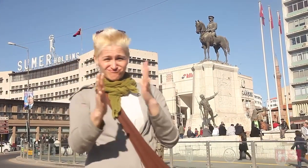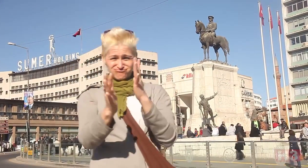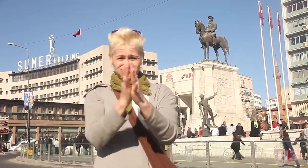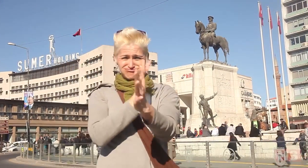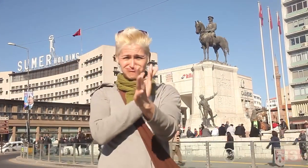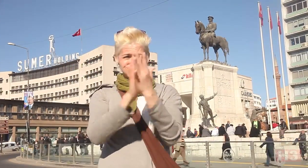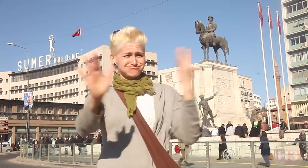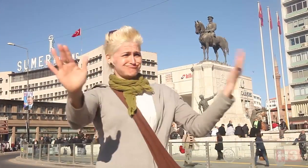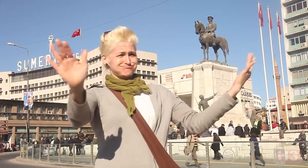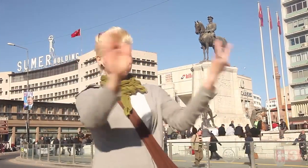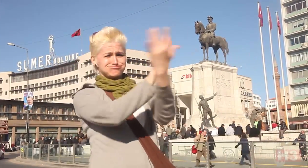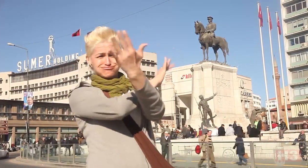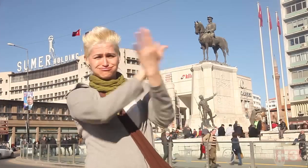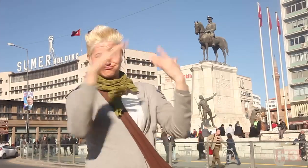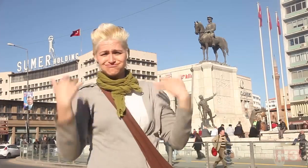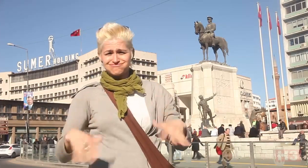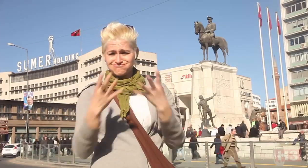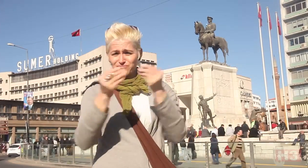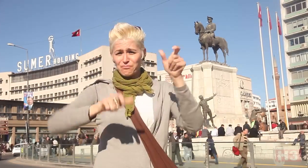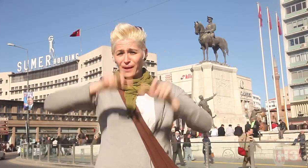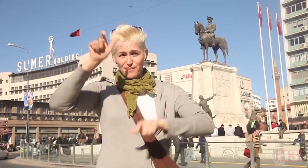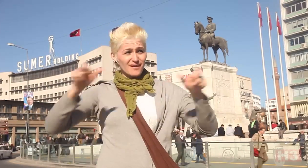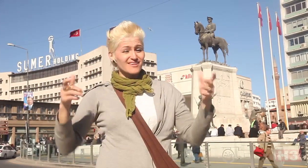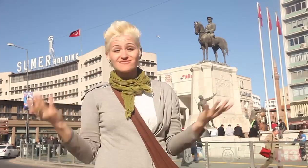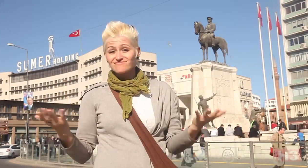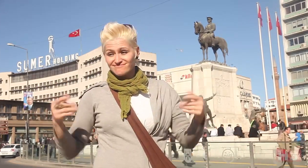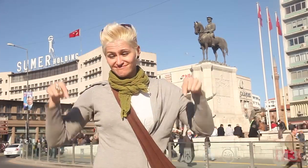Amazing! You see many different people walking and passing by.